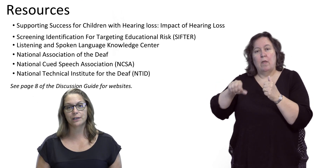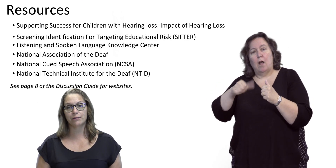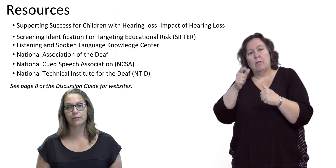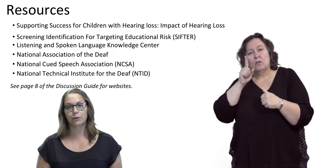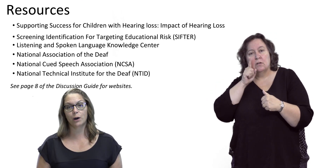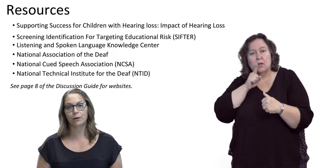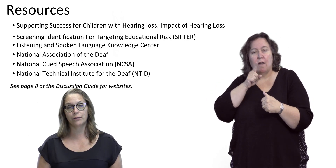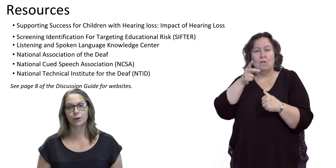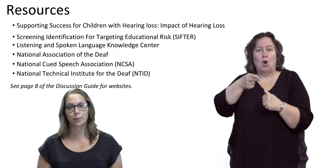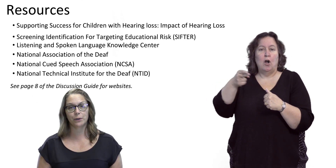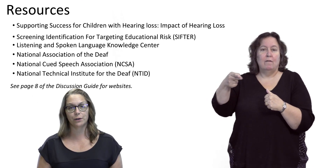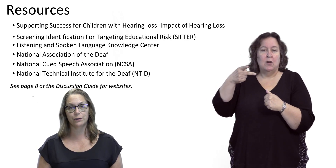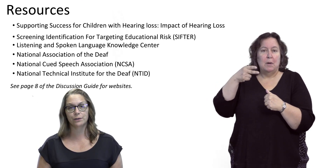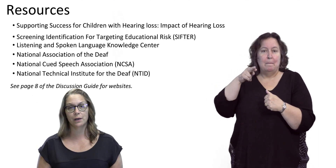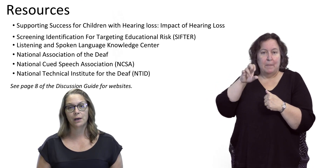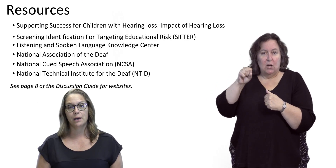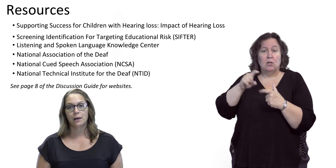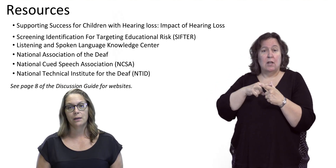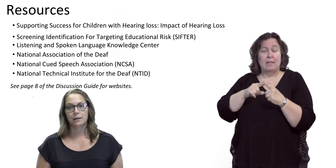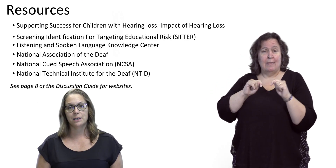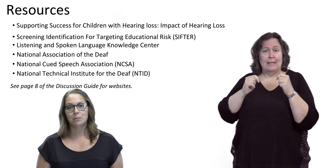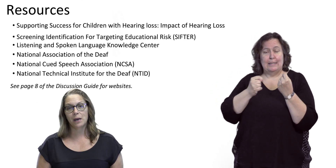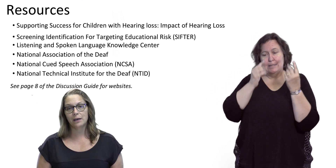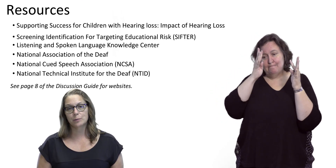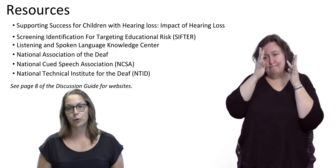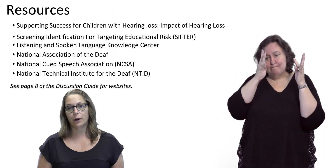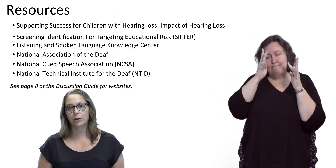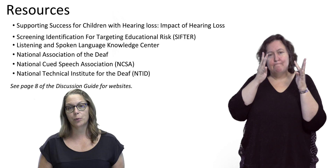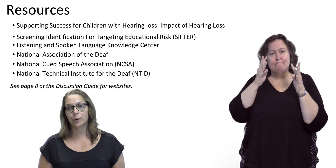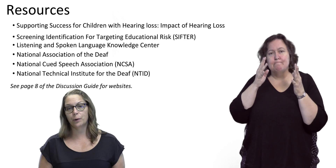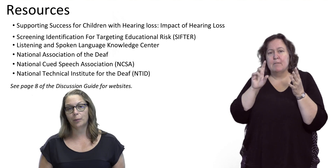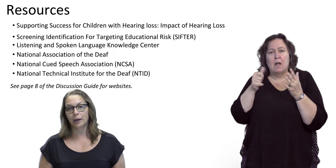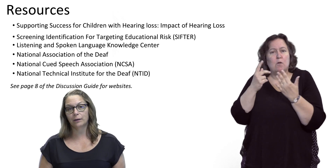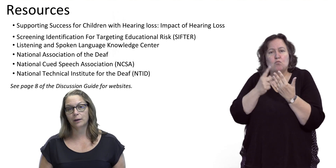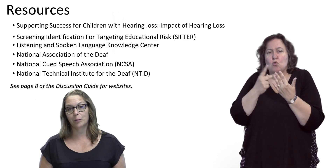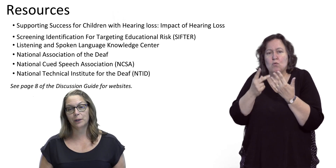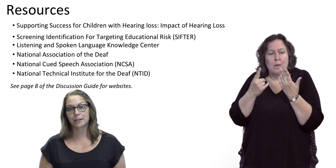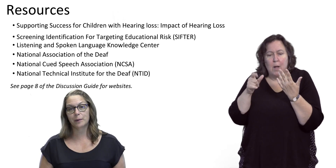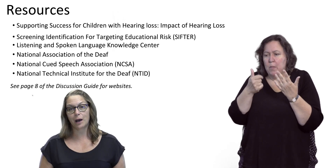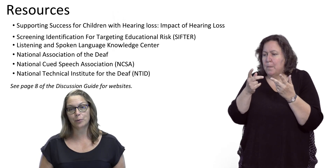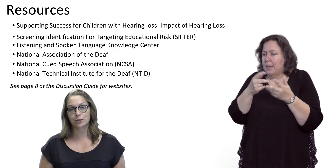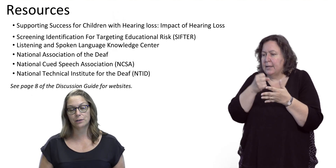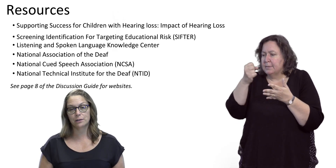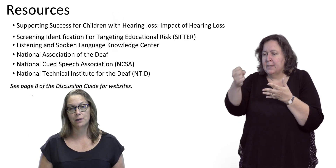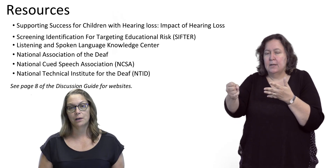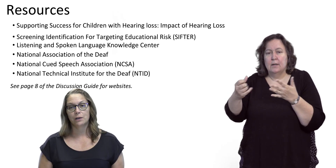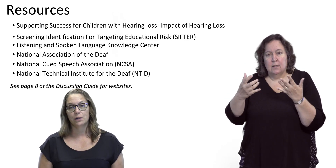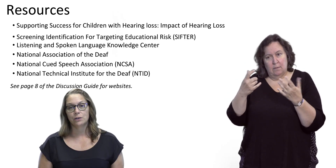with other deaf or hard of hearing peers, the team may explore other programming and placement options